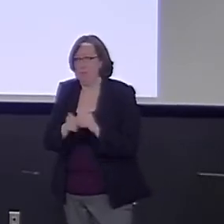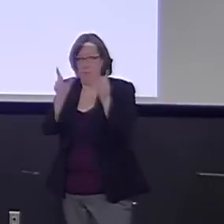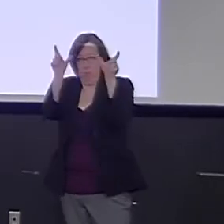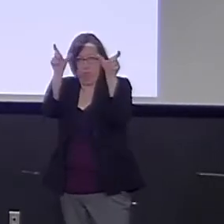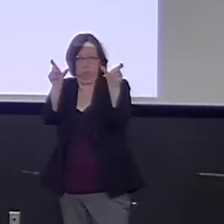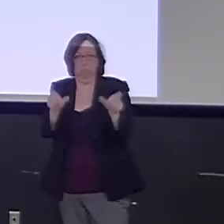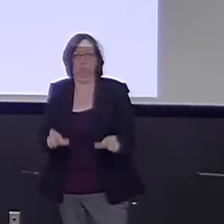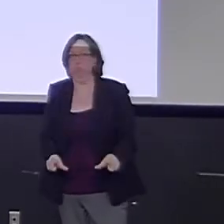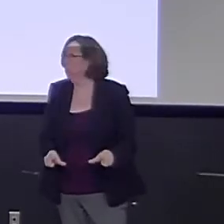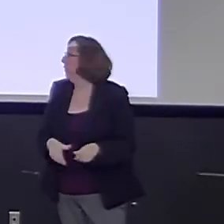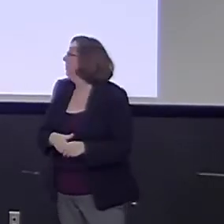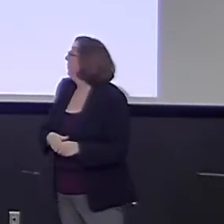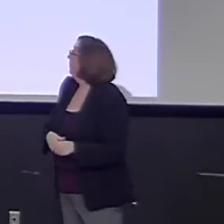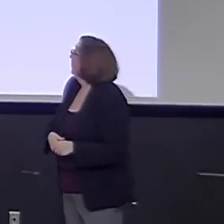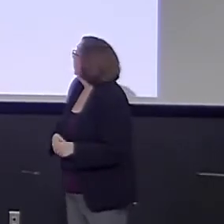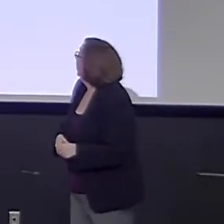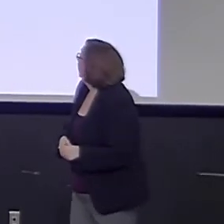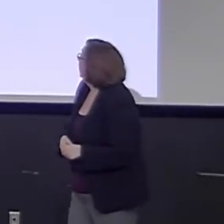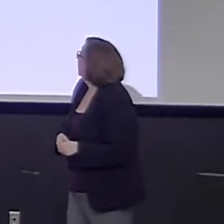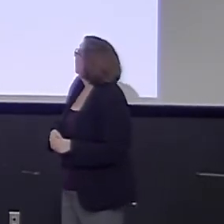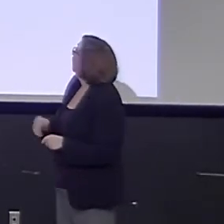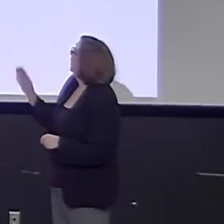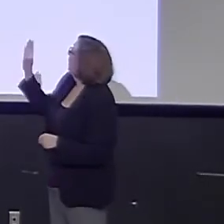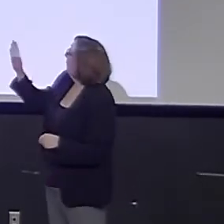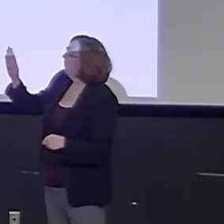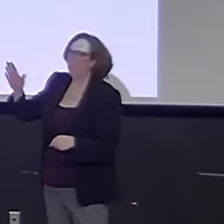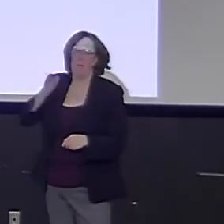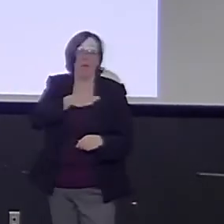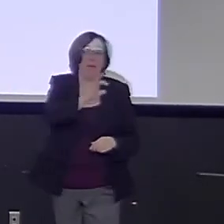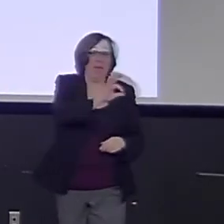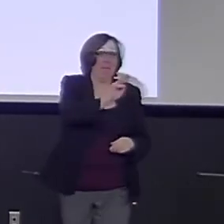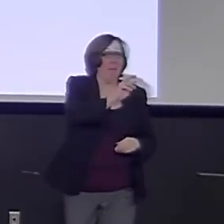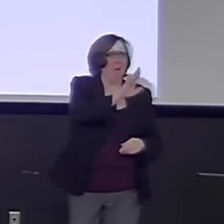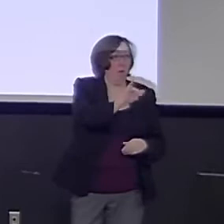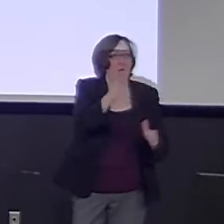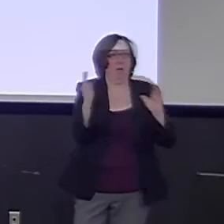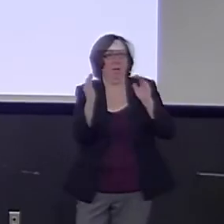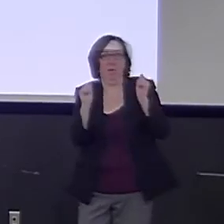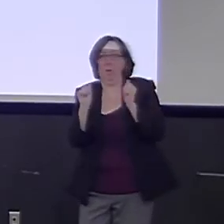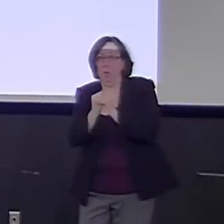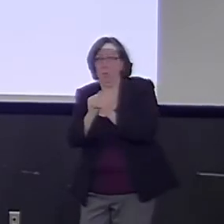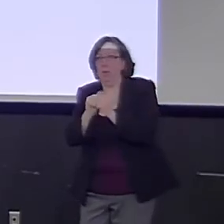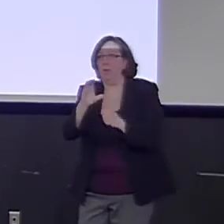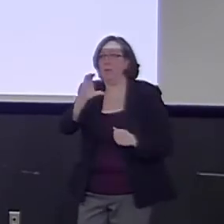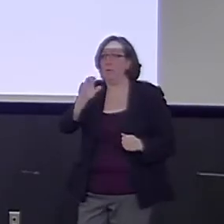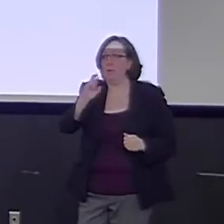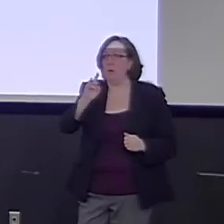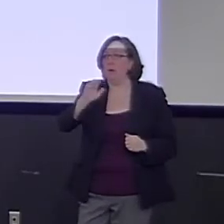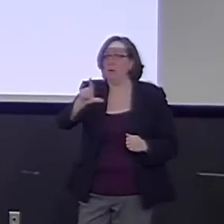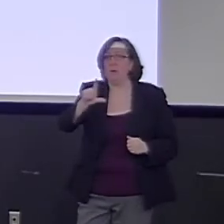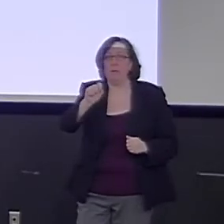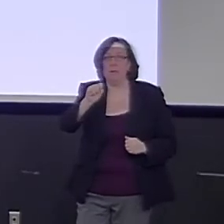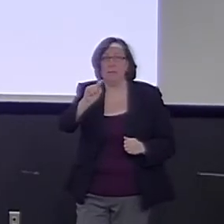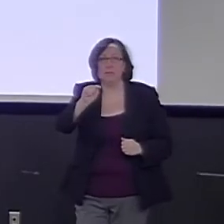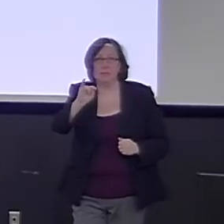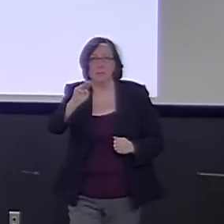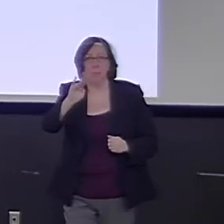interoperative cortical stimulation technique and achieve speech or rest where I told him that Broca's area was.